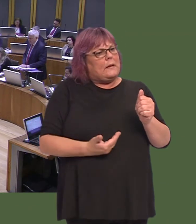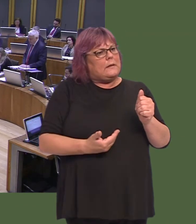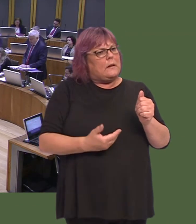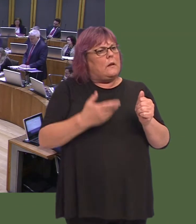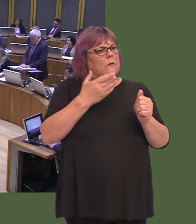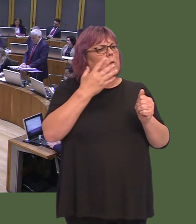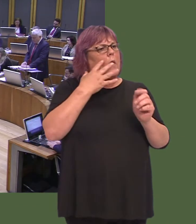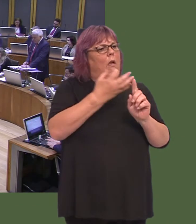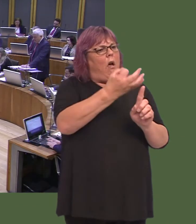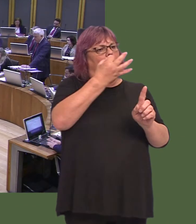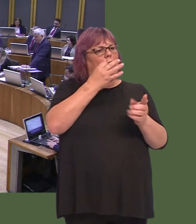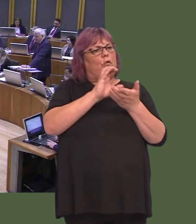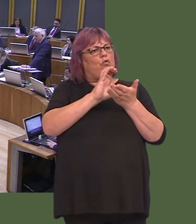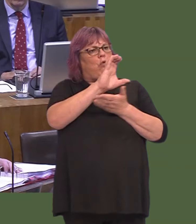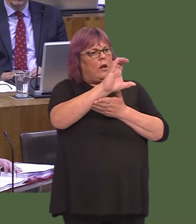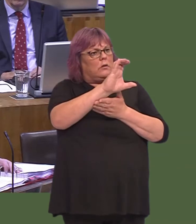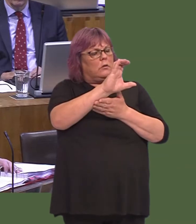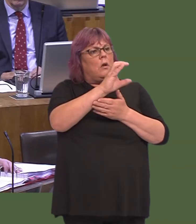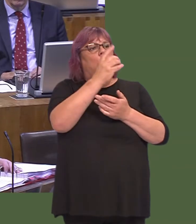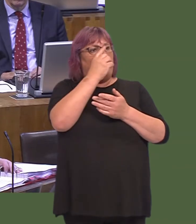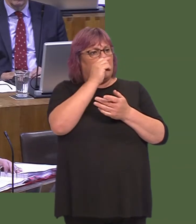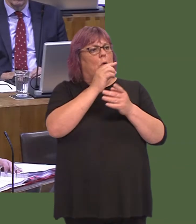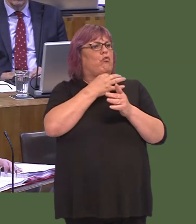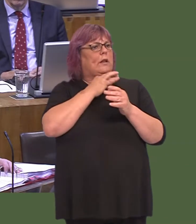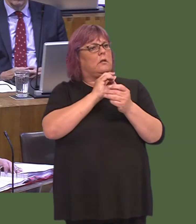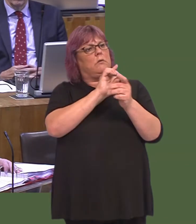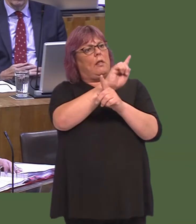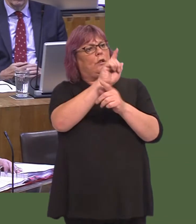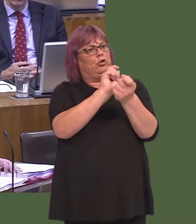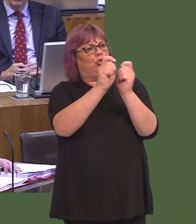in that practice when the grant was received, but she's right to say that, in 2014, Celtic